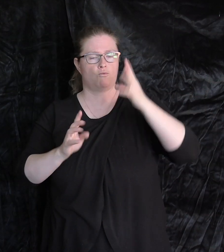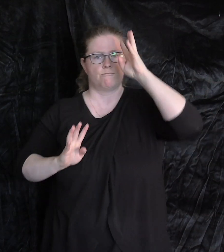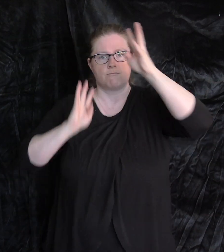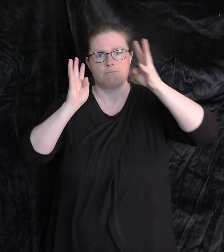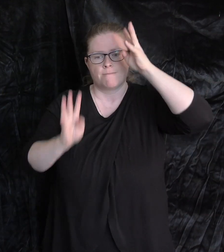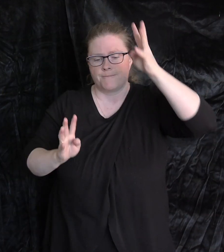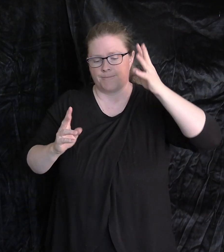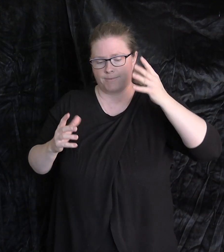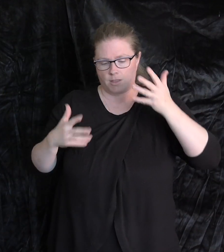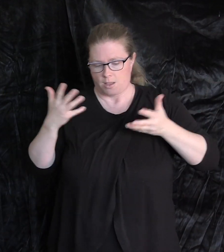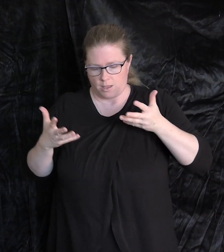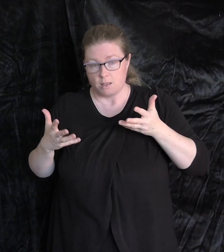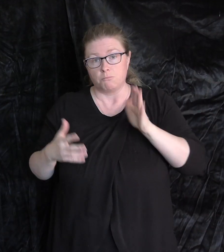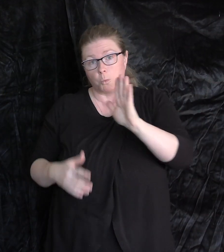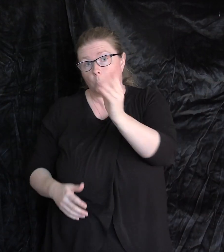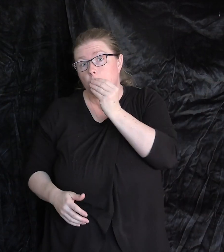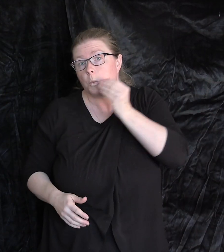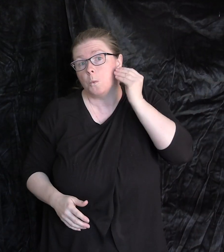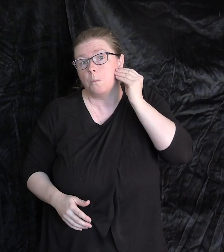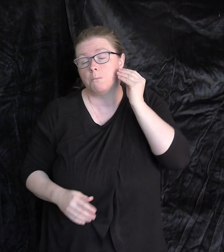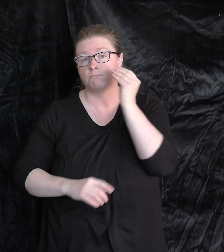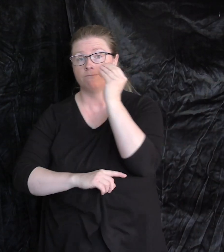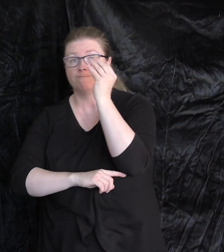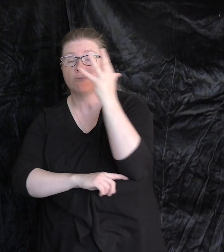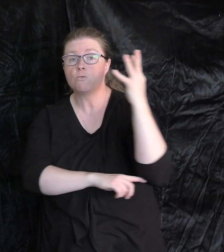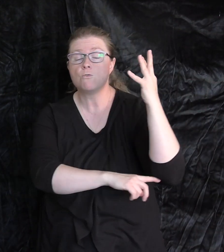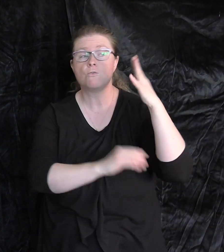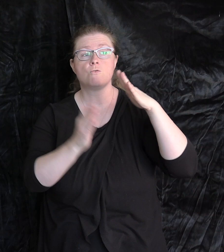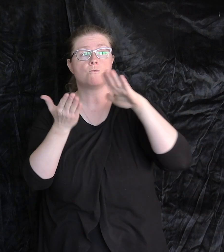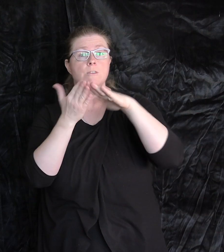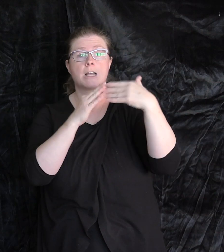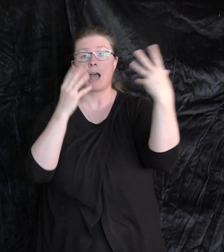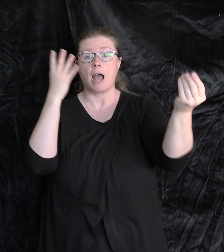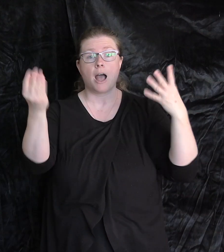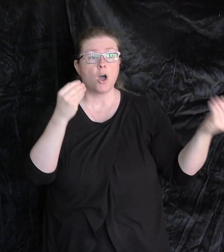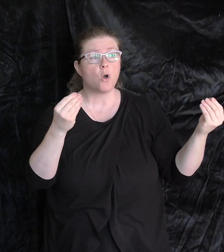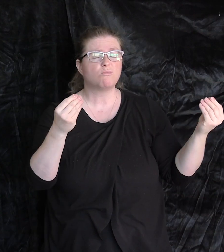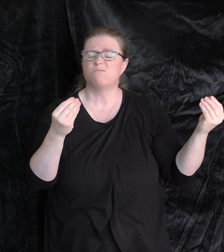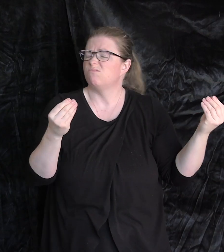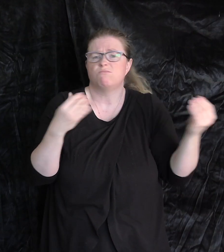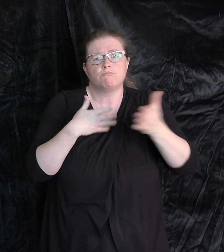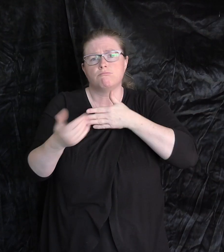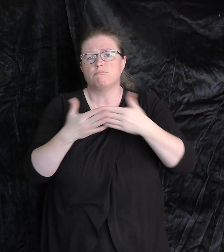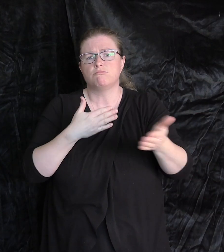whether that means in your home a forest or an urban setting you are part of this environment